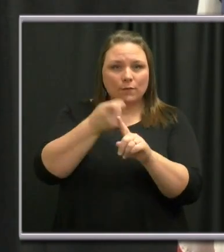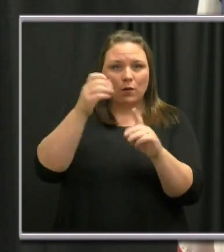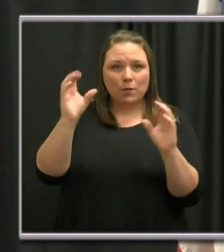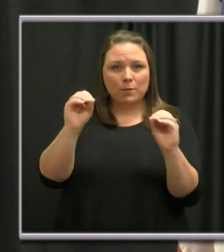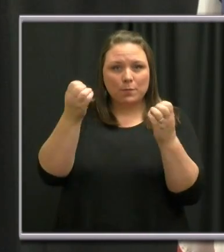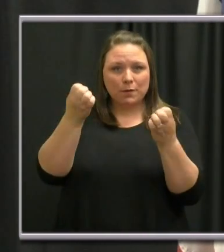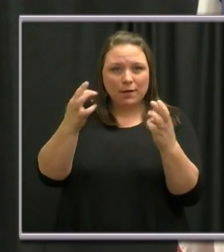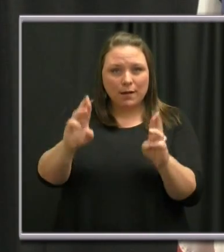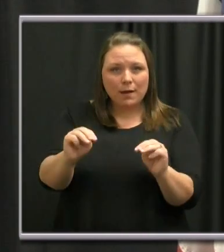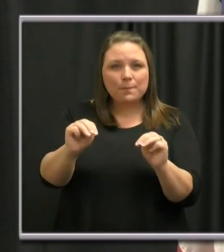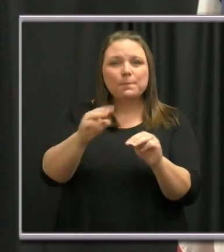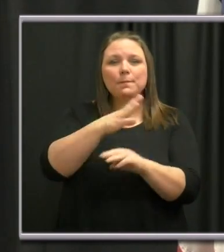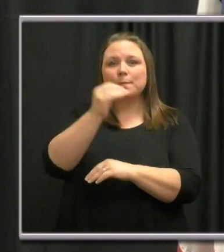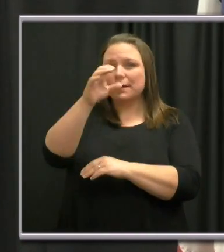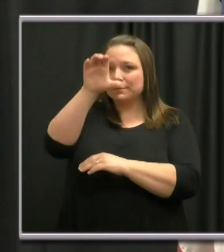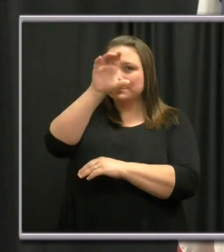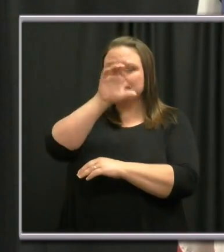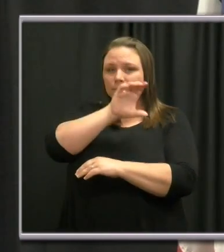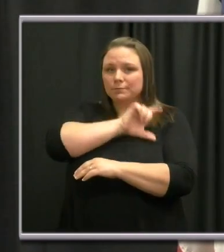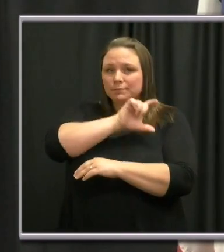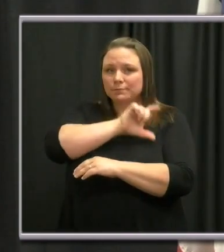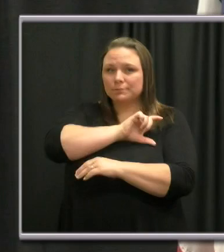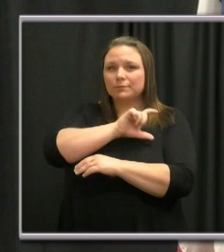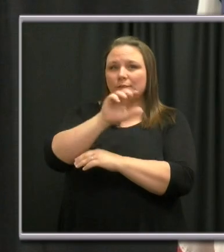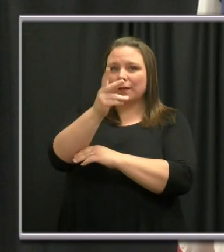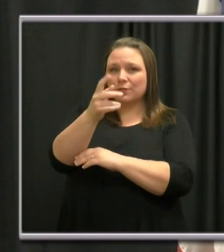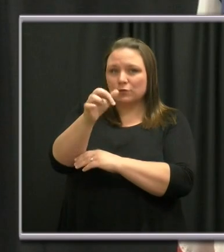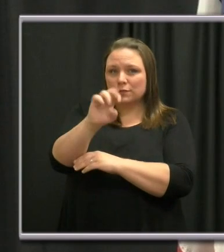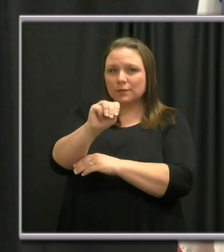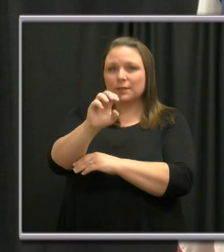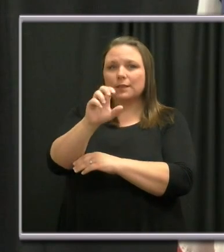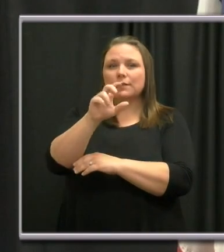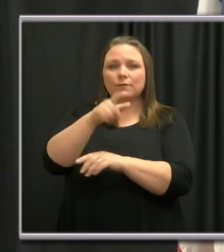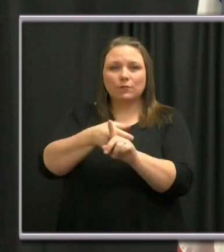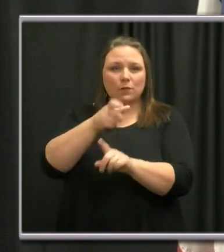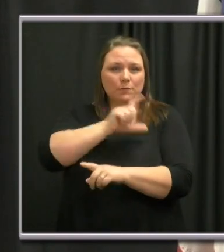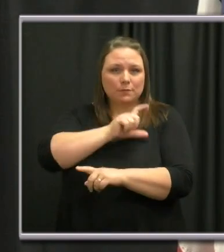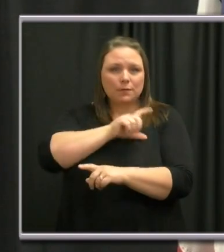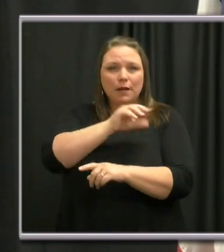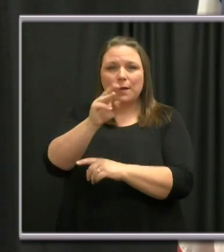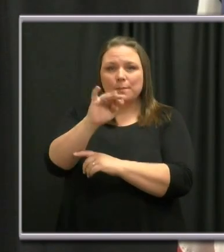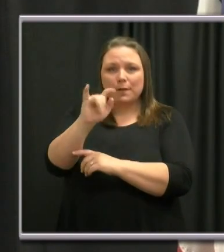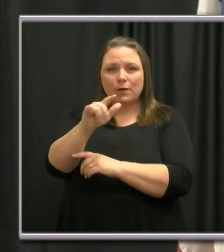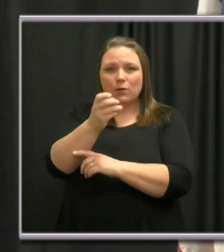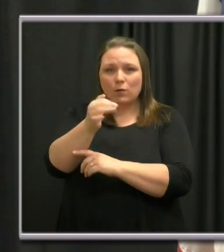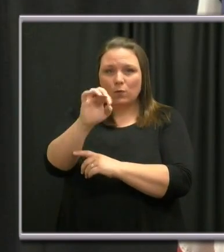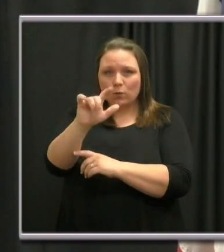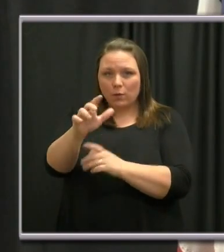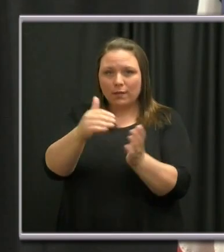EMERGENCY MANAGEMENT THE NATIONAL FIRE DEPARTMENT. CHIEF STEVE ANDERSON FOR THE METRO